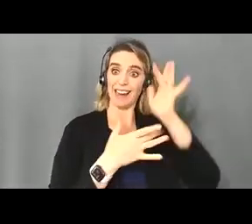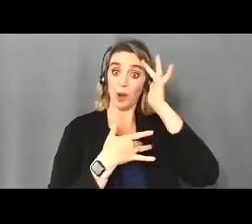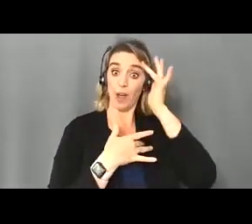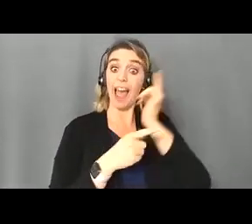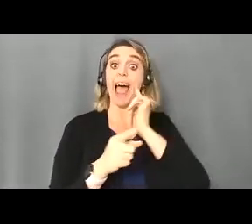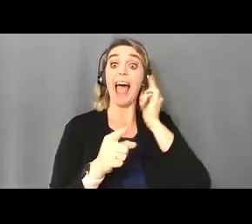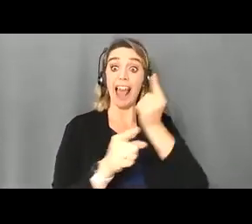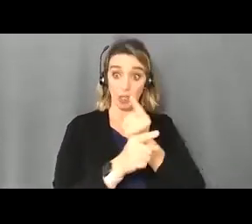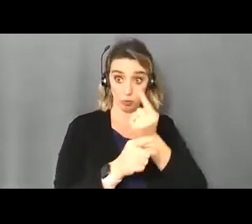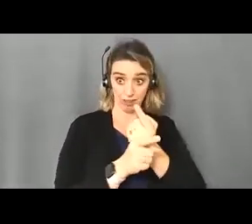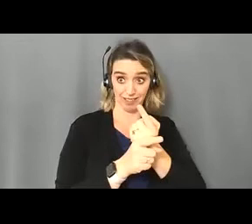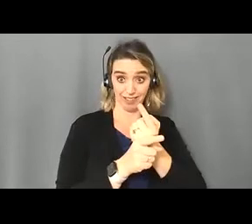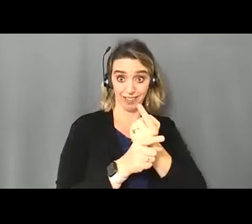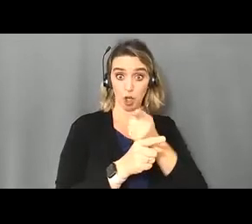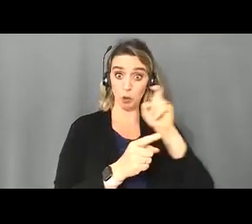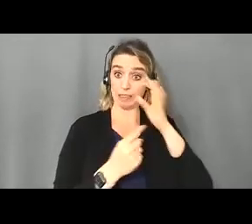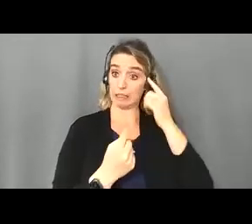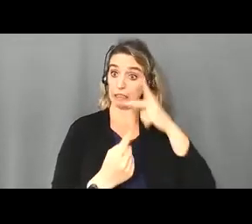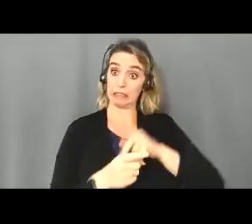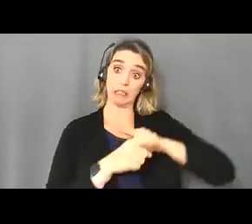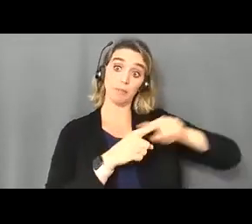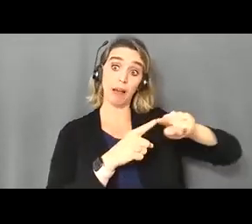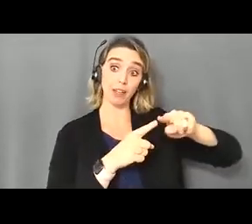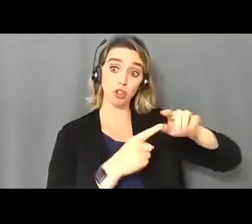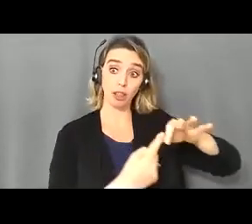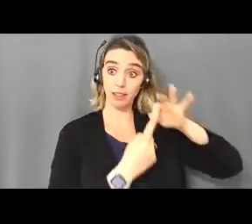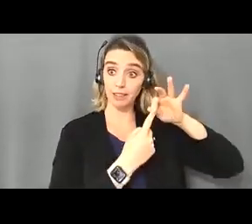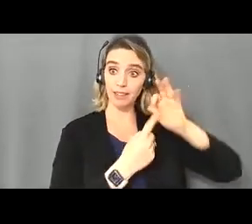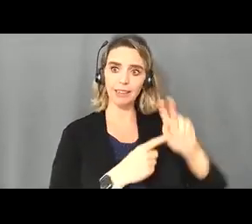So do you need to see a specialist? Do you need a second opinion?